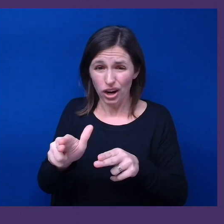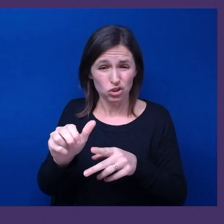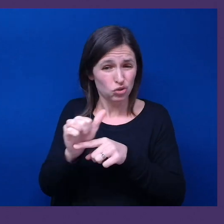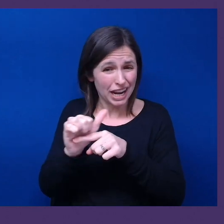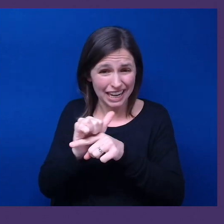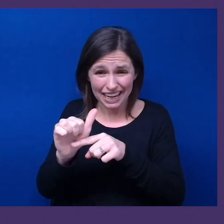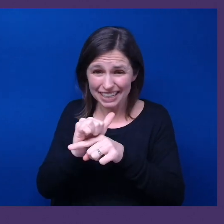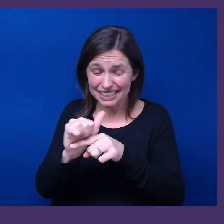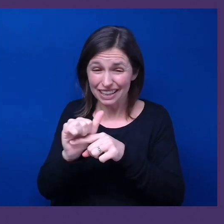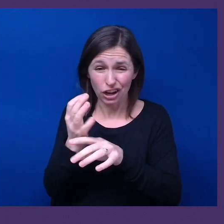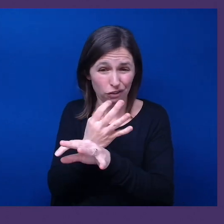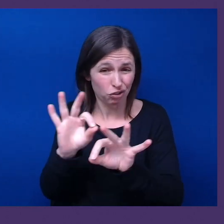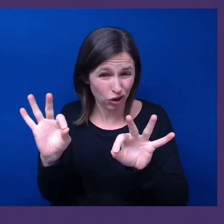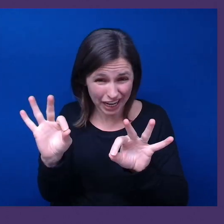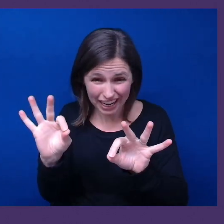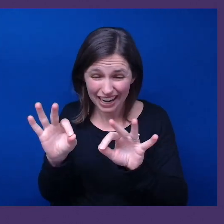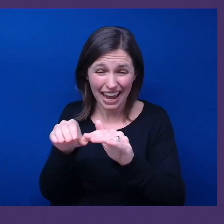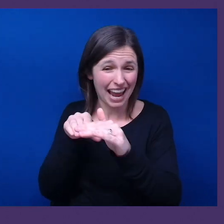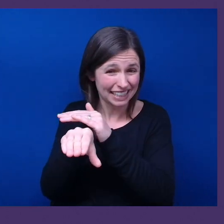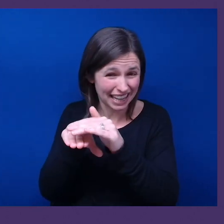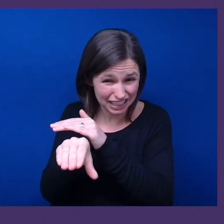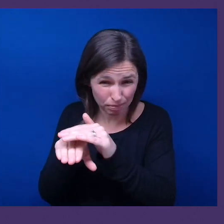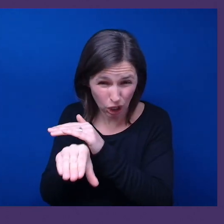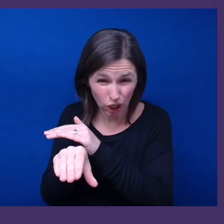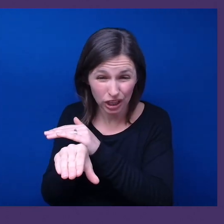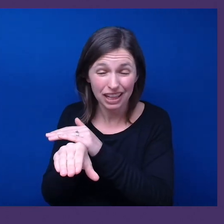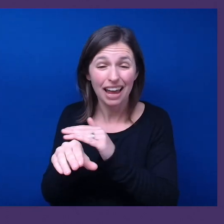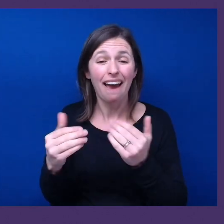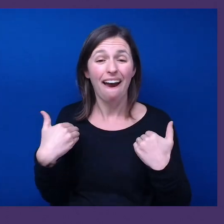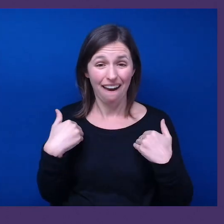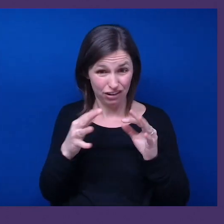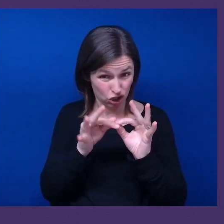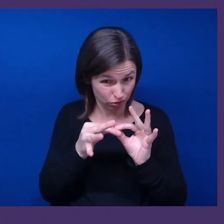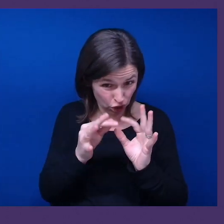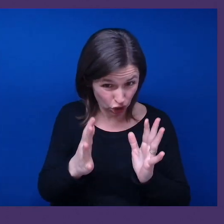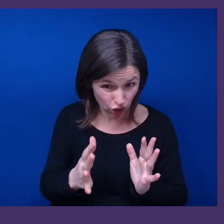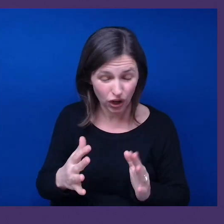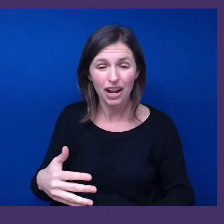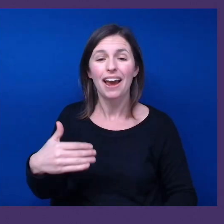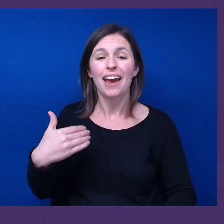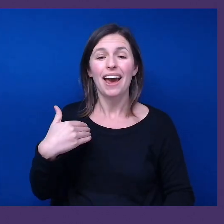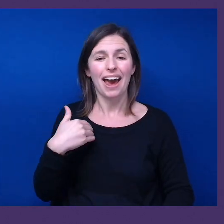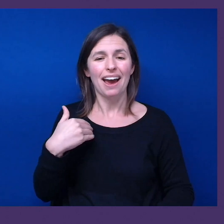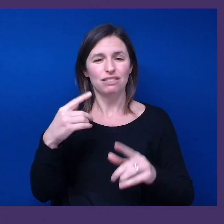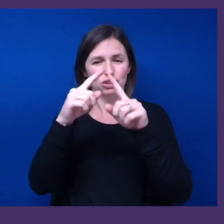screen reader friendly, and other accessibility features. And they're also available globally.